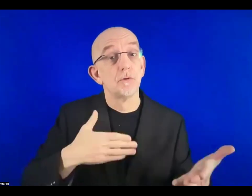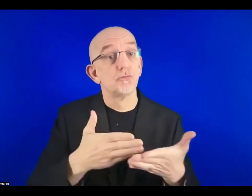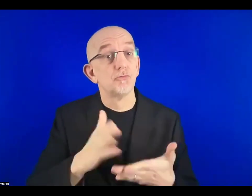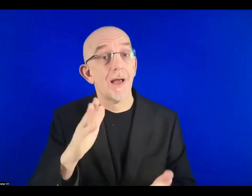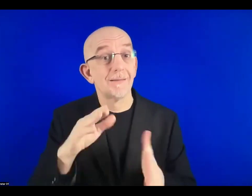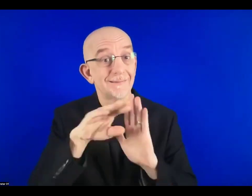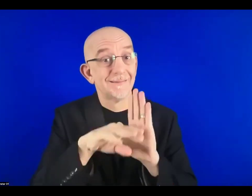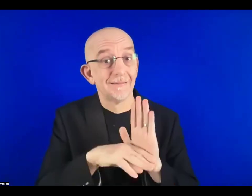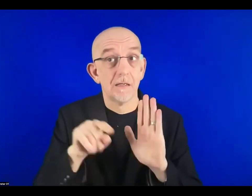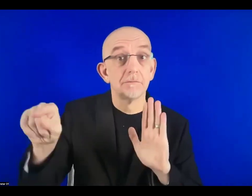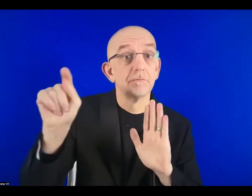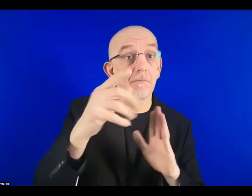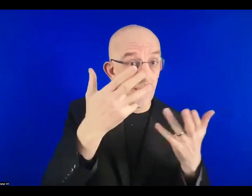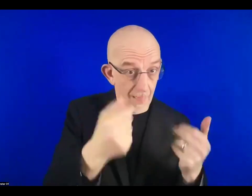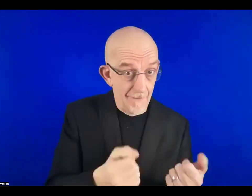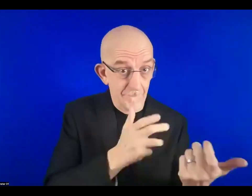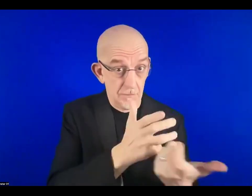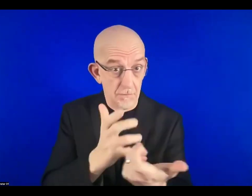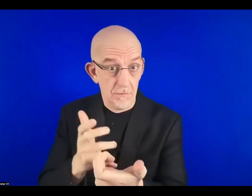transforms not only disability rights but it has a transformative effect on human